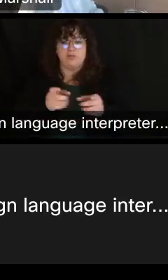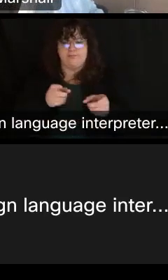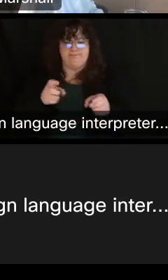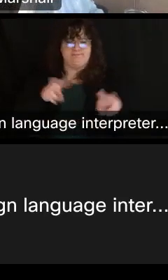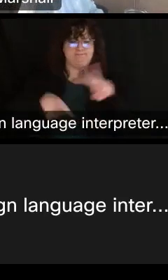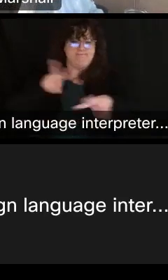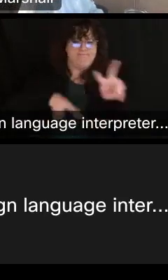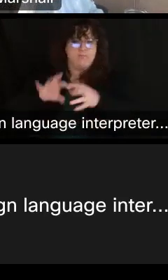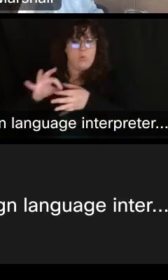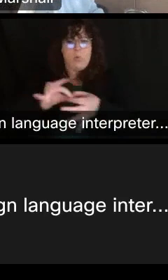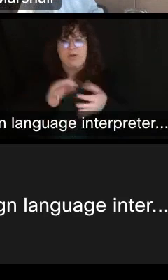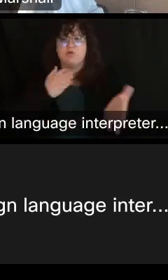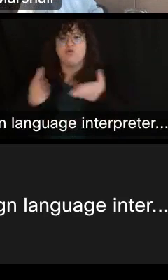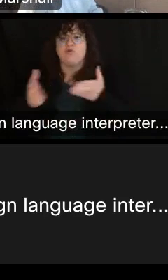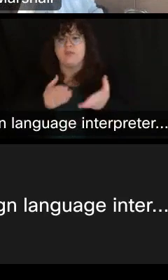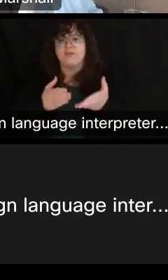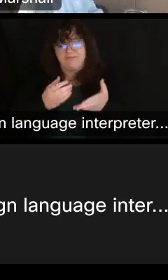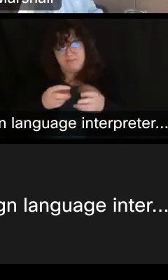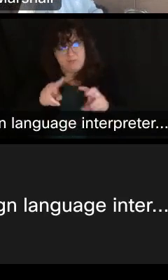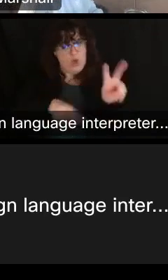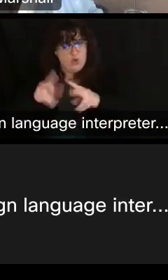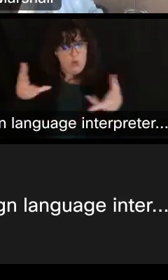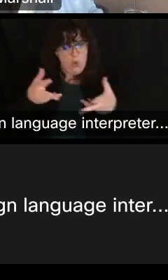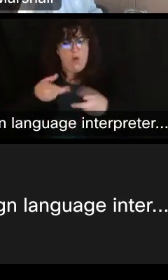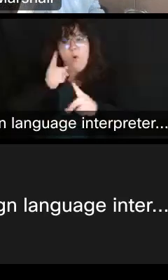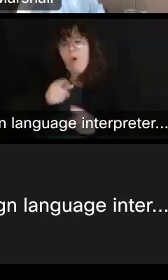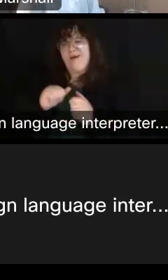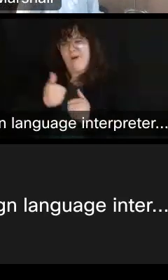how those goals are going. You might have a service set up that isn't really part of